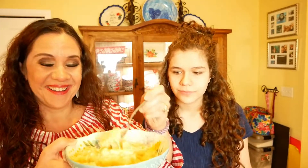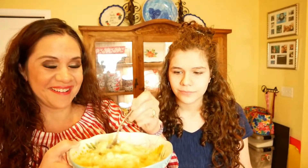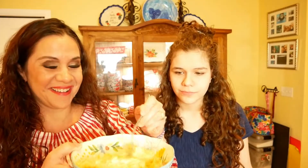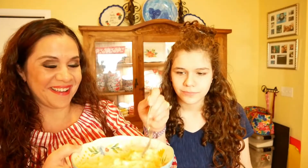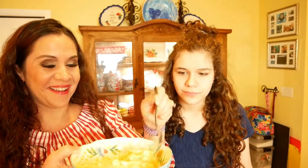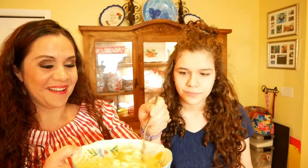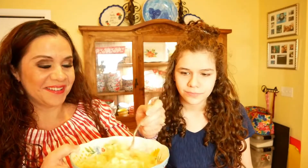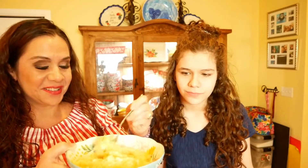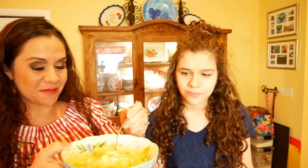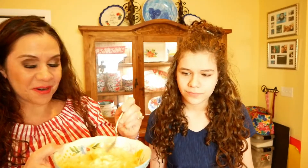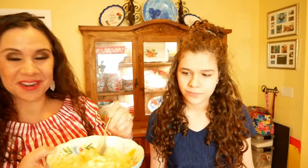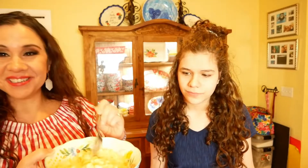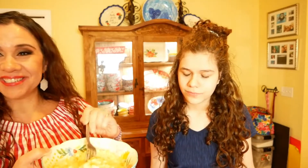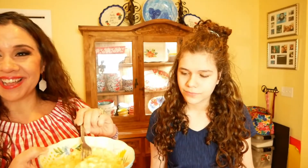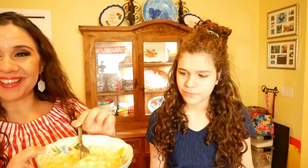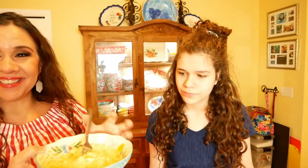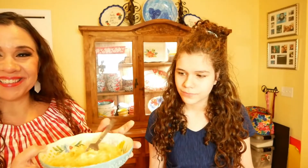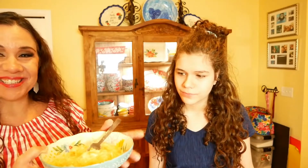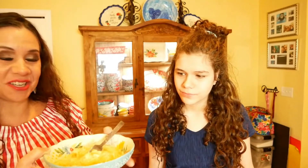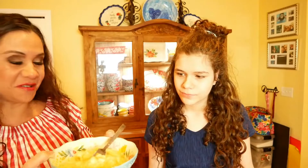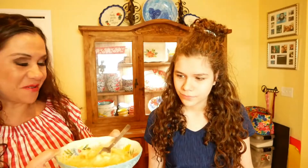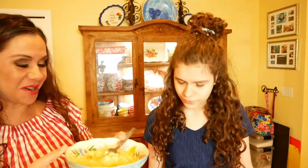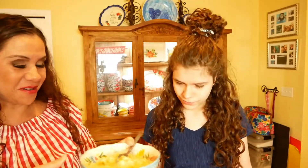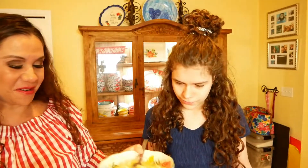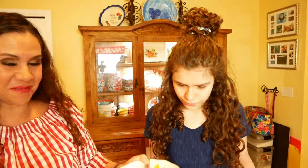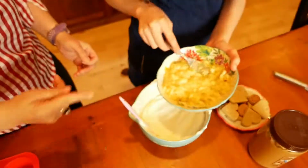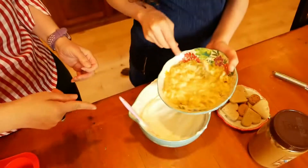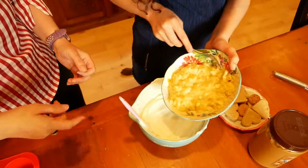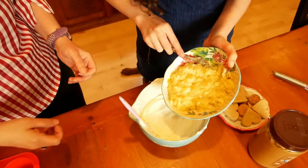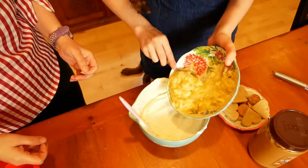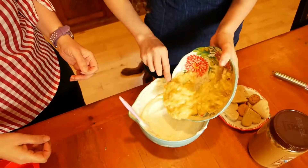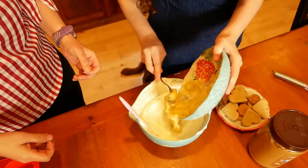okay so we're gonna just add this to our yogurt so now we're just gonna